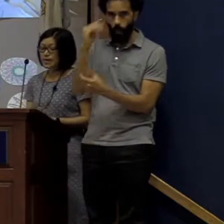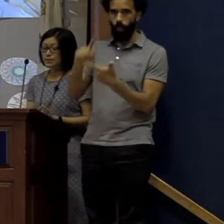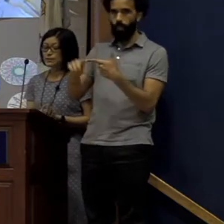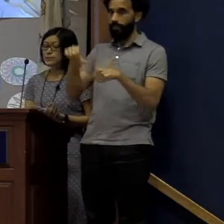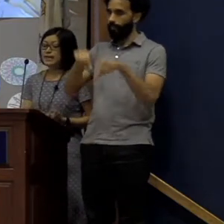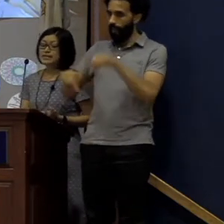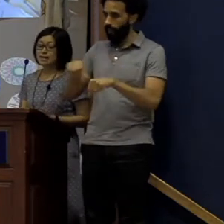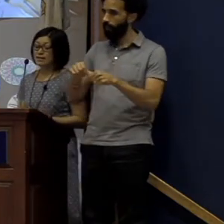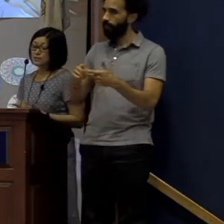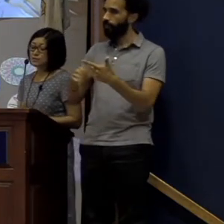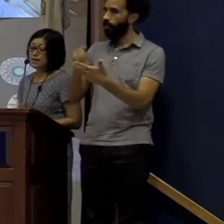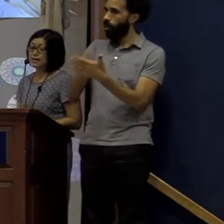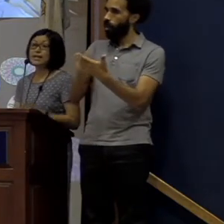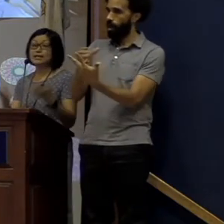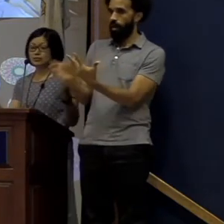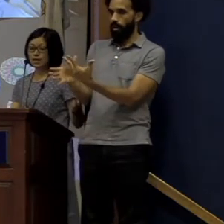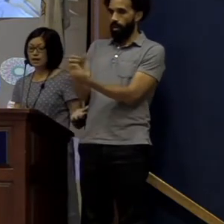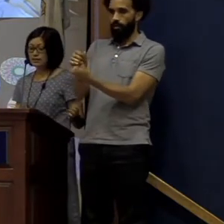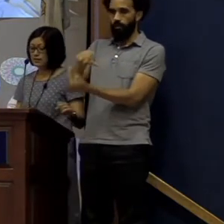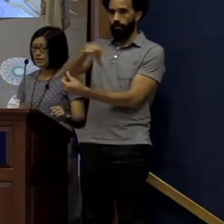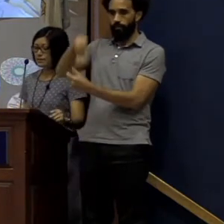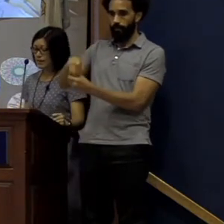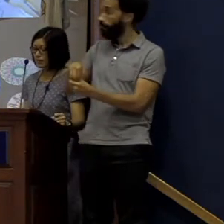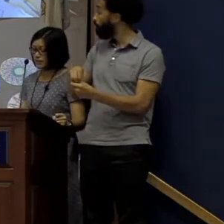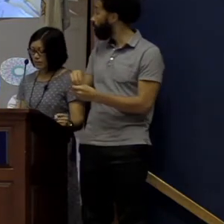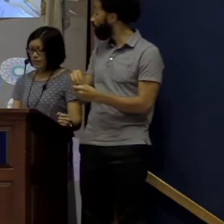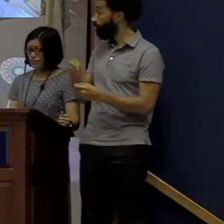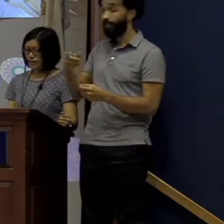But they decided to make an electric art a piece of electric art